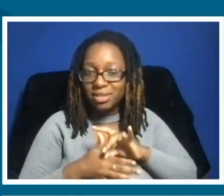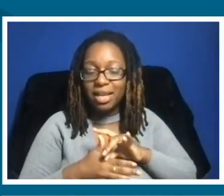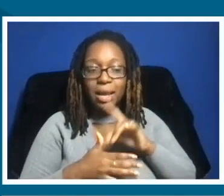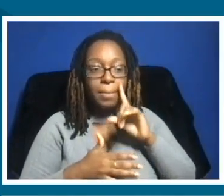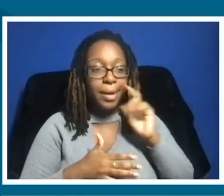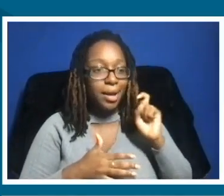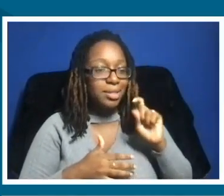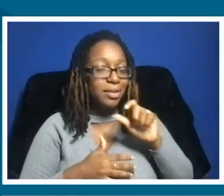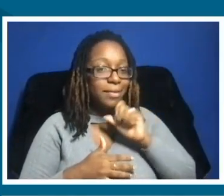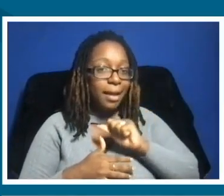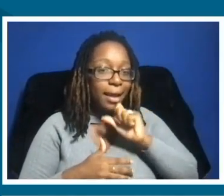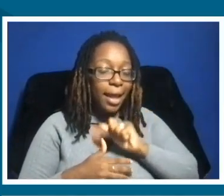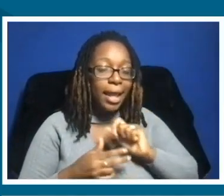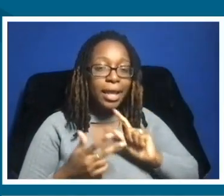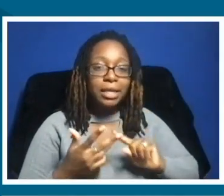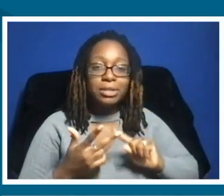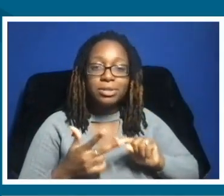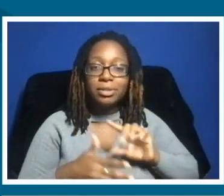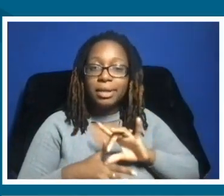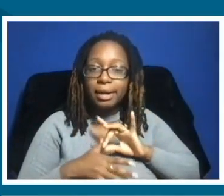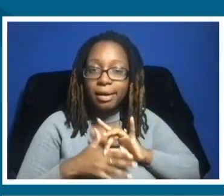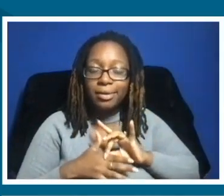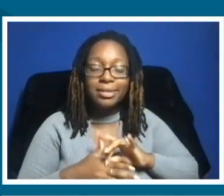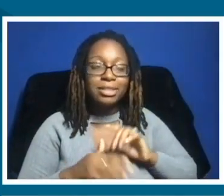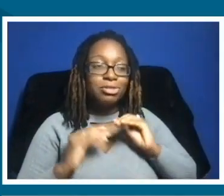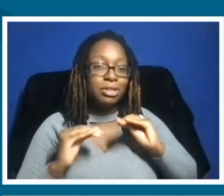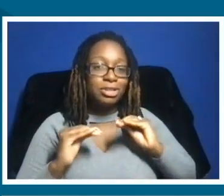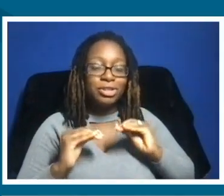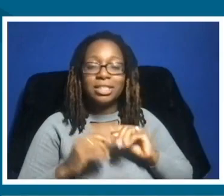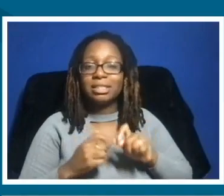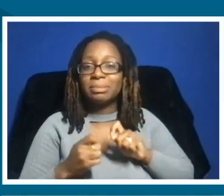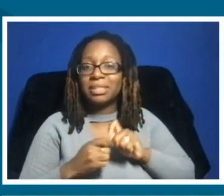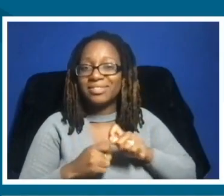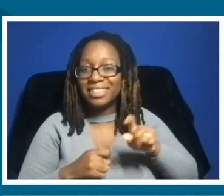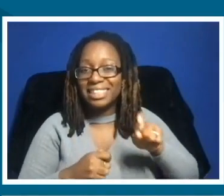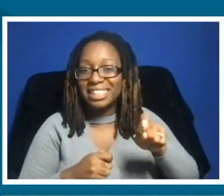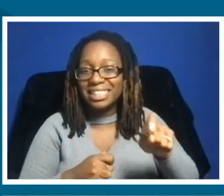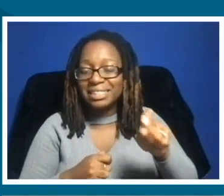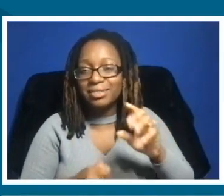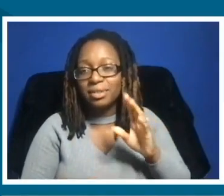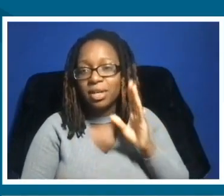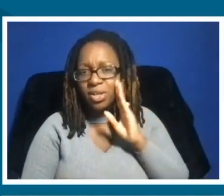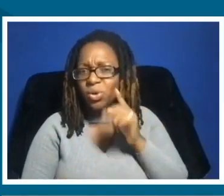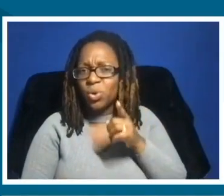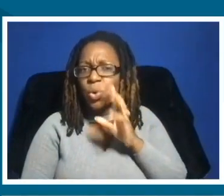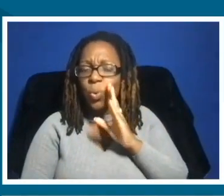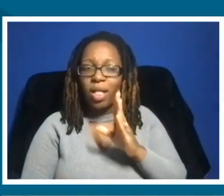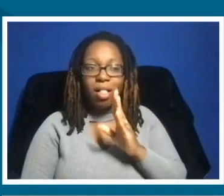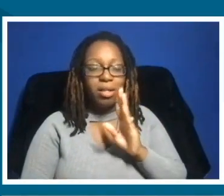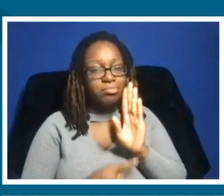content you're teaching their specific needs we know you're going to take this and go way beyond